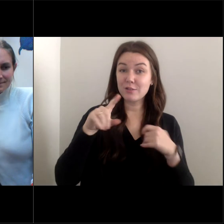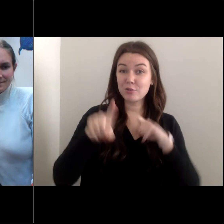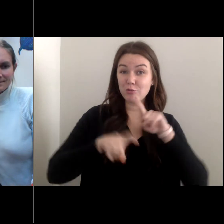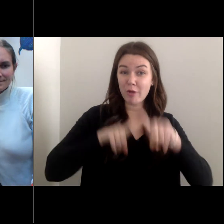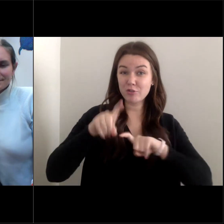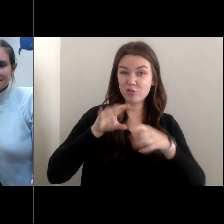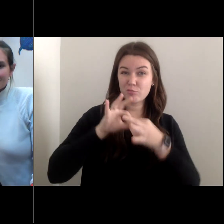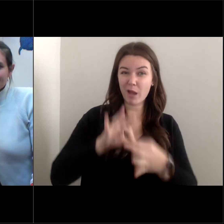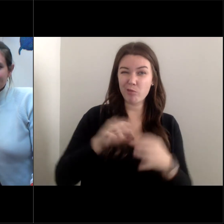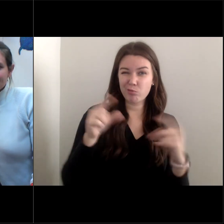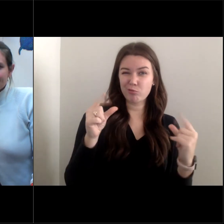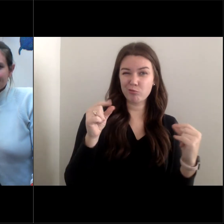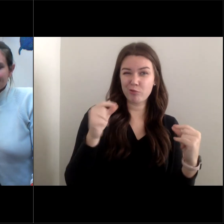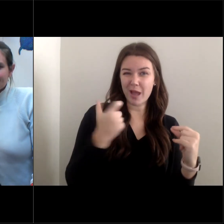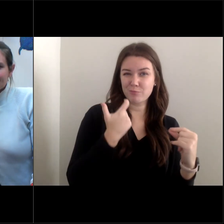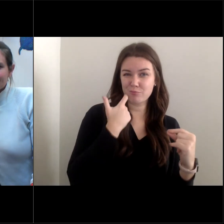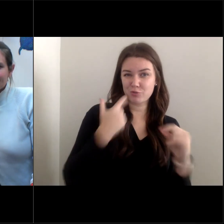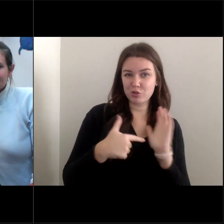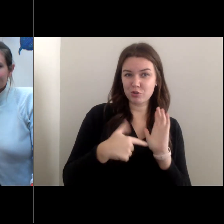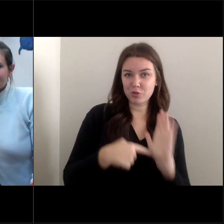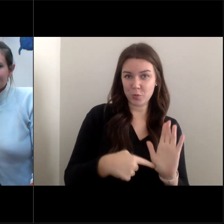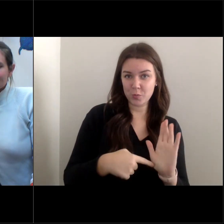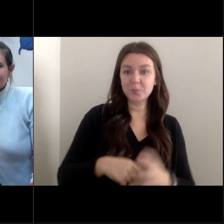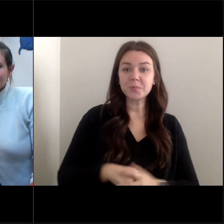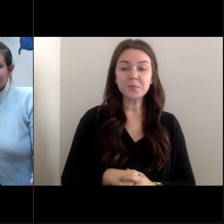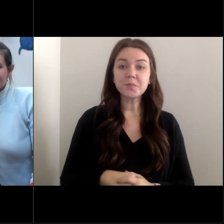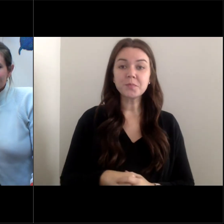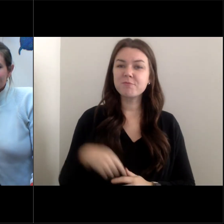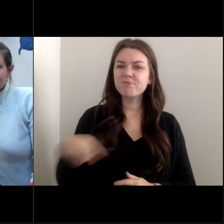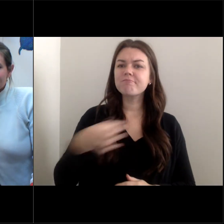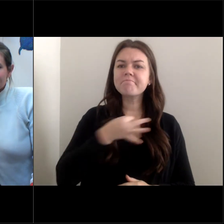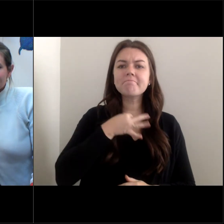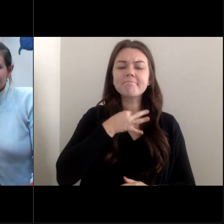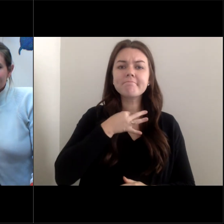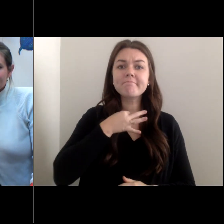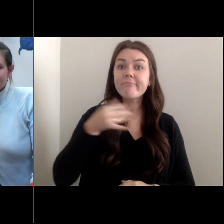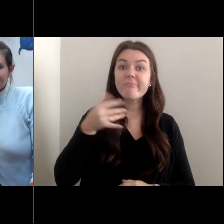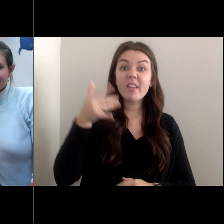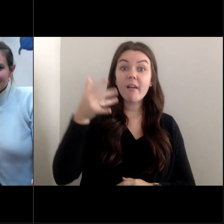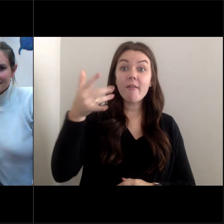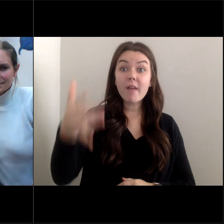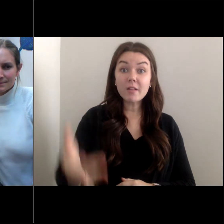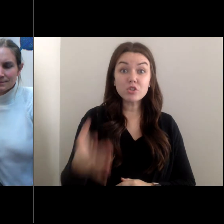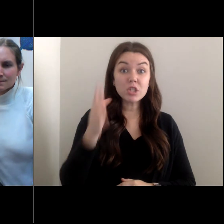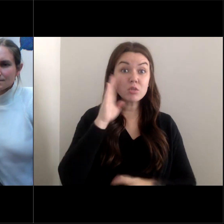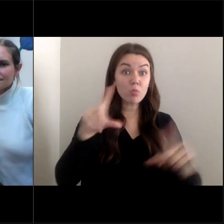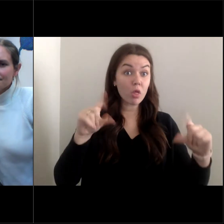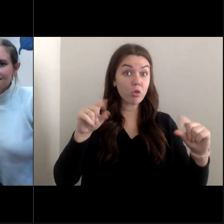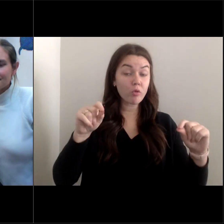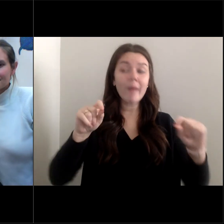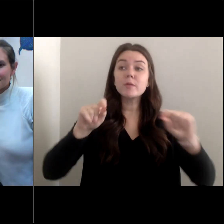He was wondering whether the crabs will be released eventually, or whether they're... He called them domestic crabs,